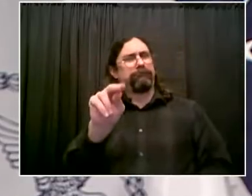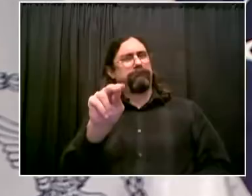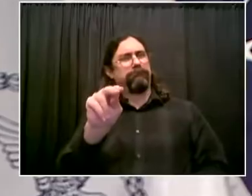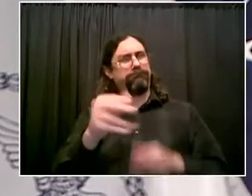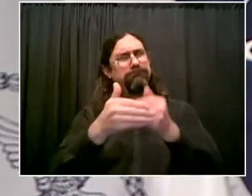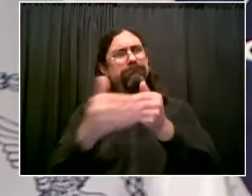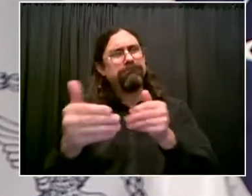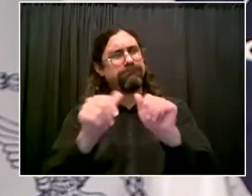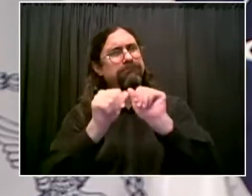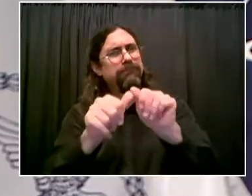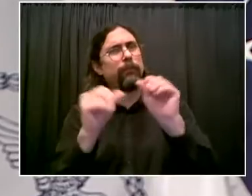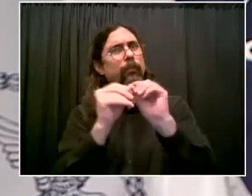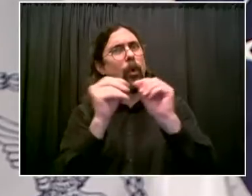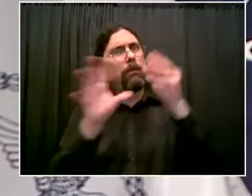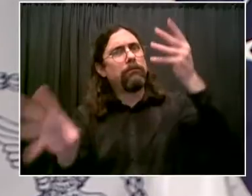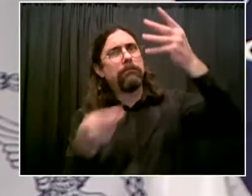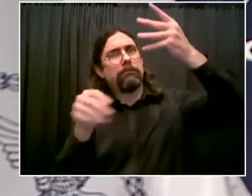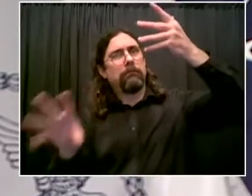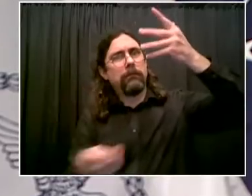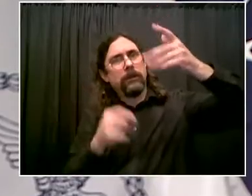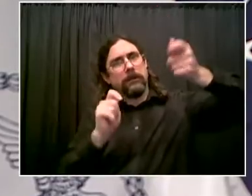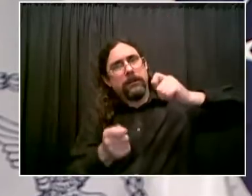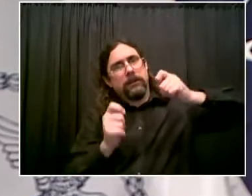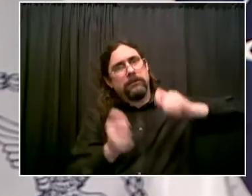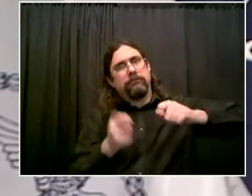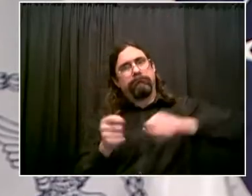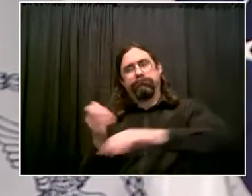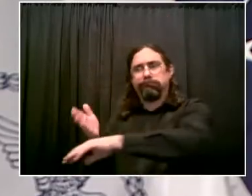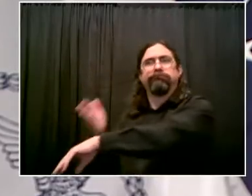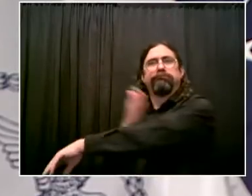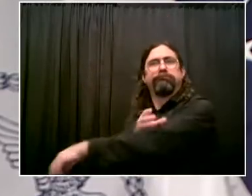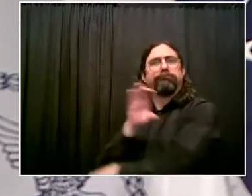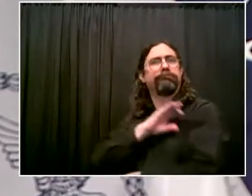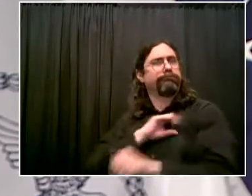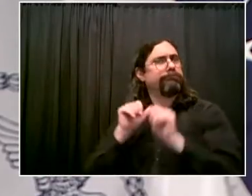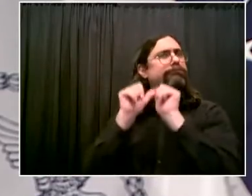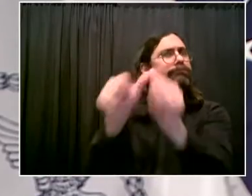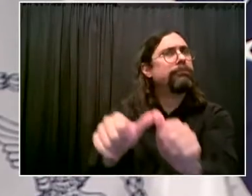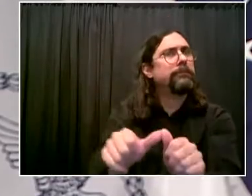VERY SYSTEMATICALLY ADDRESSING ISSUEIN REGD TO DOING IT. REFORM ESDON' T STOP IT KEEPS